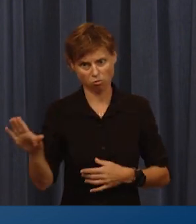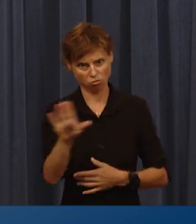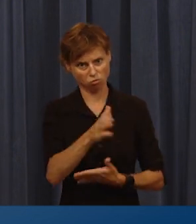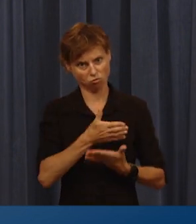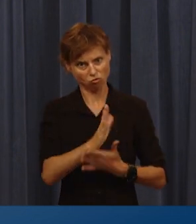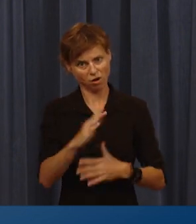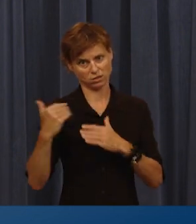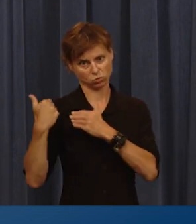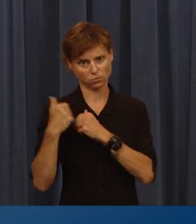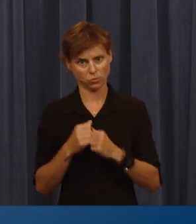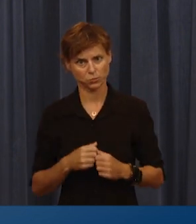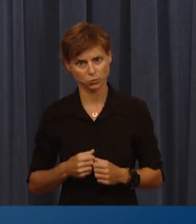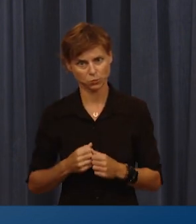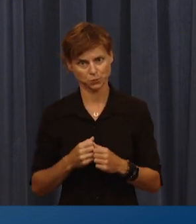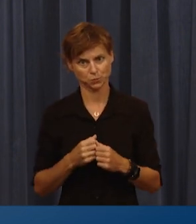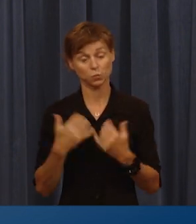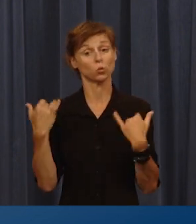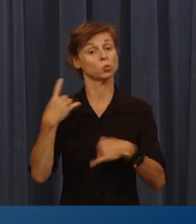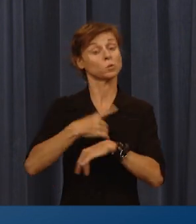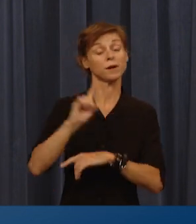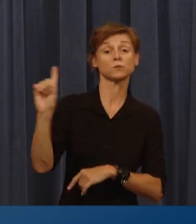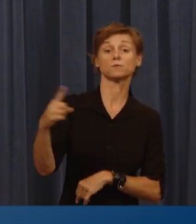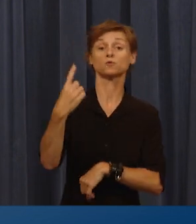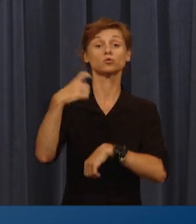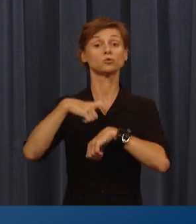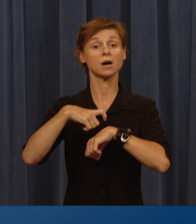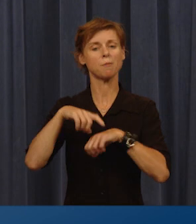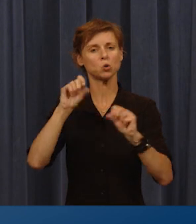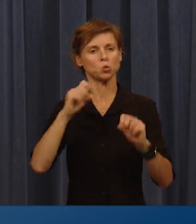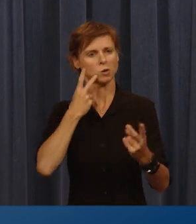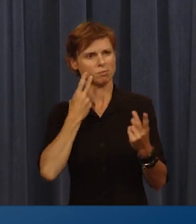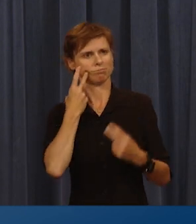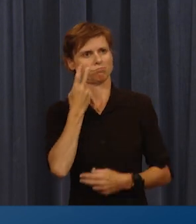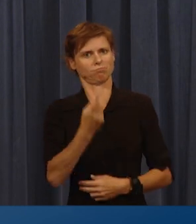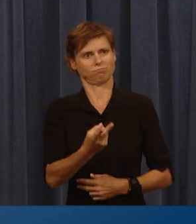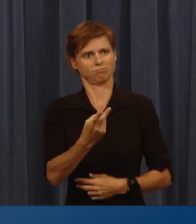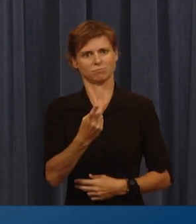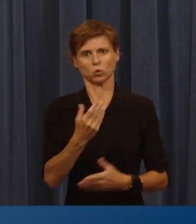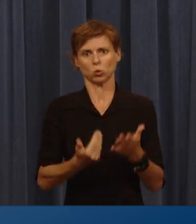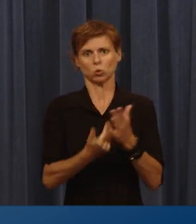Today, for the first time, you can see the redesigned site that we are developing by